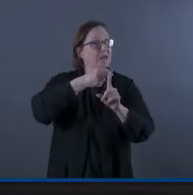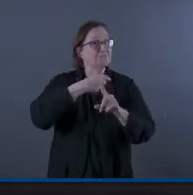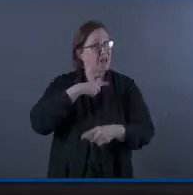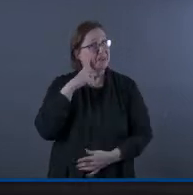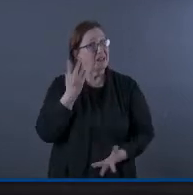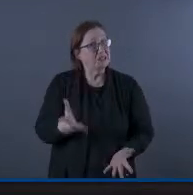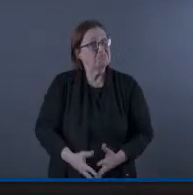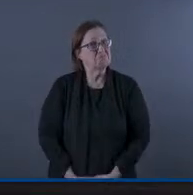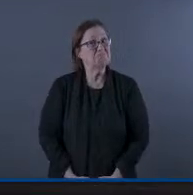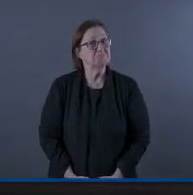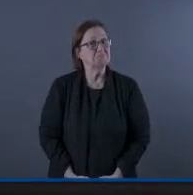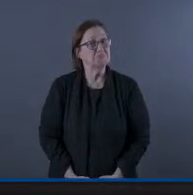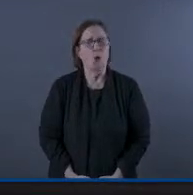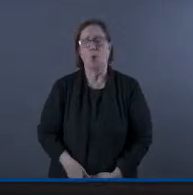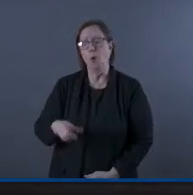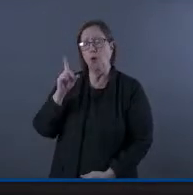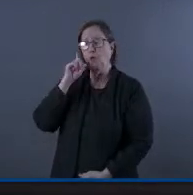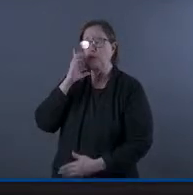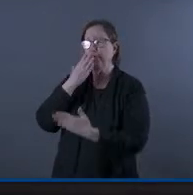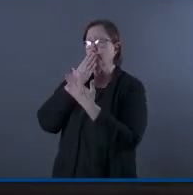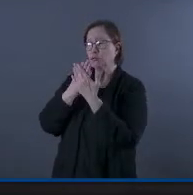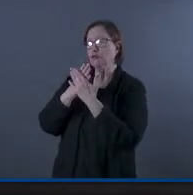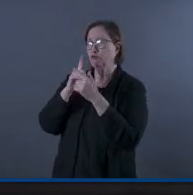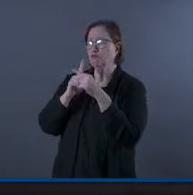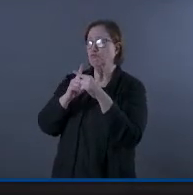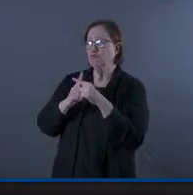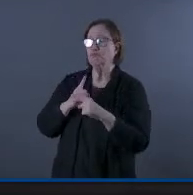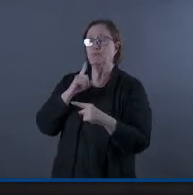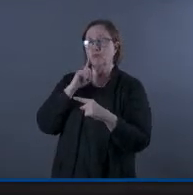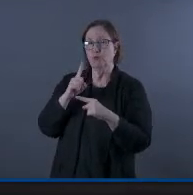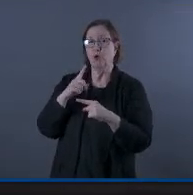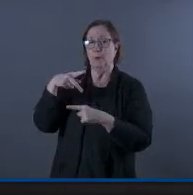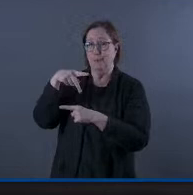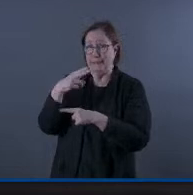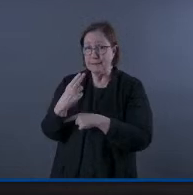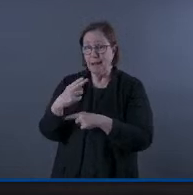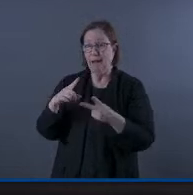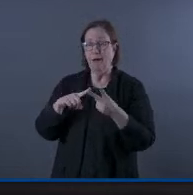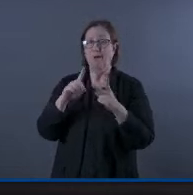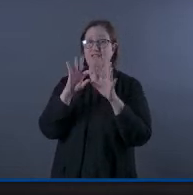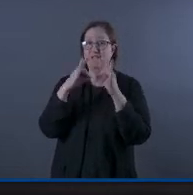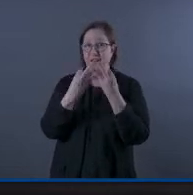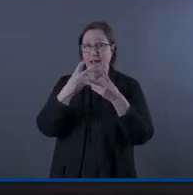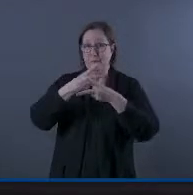We've heard good feedback both at PeaceHealth and Family Care Network and our community vaccination clinics.